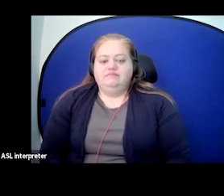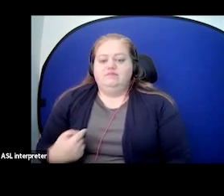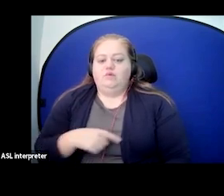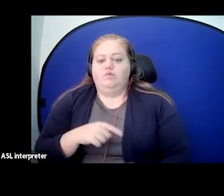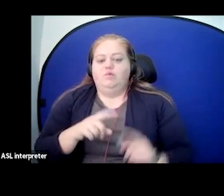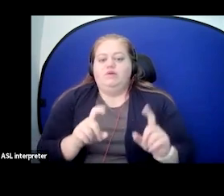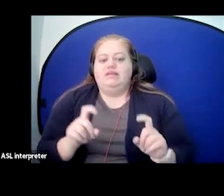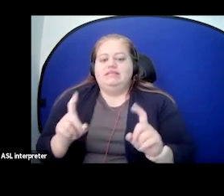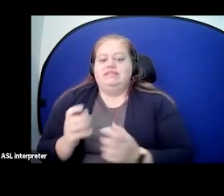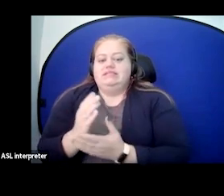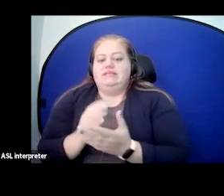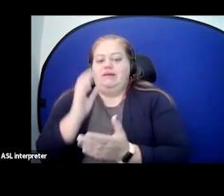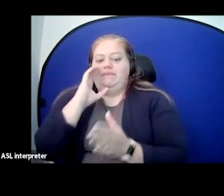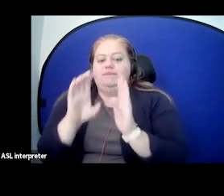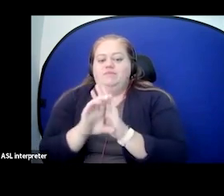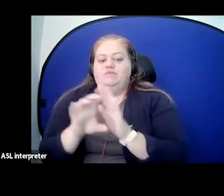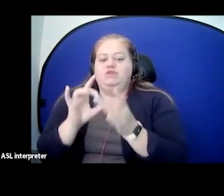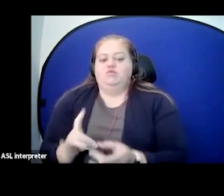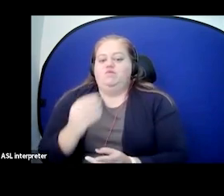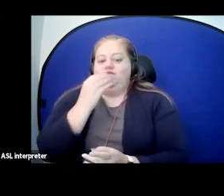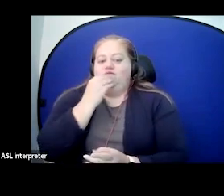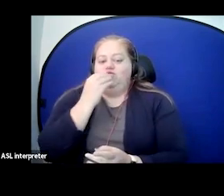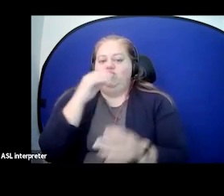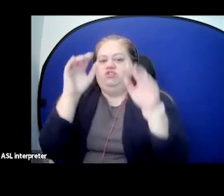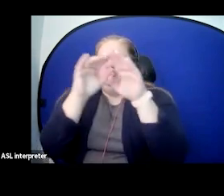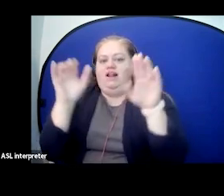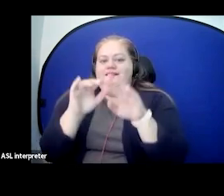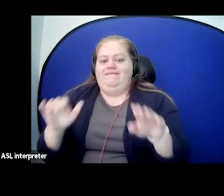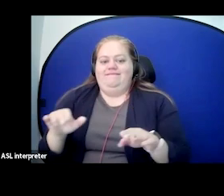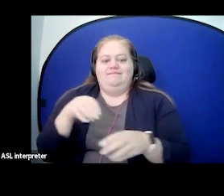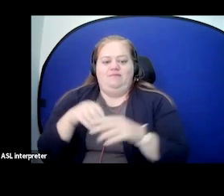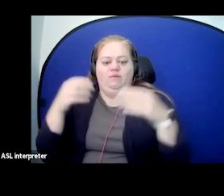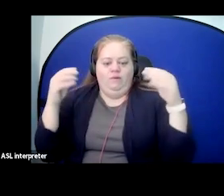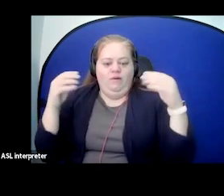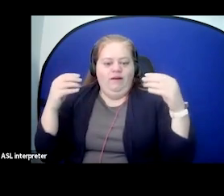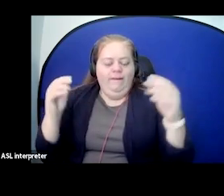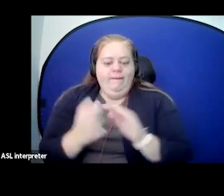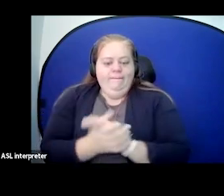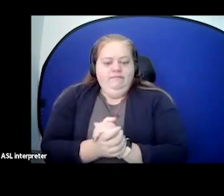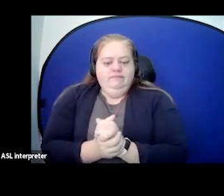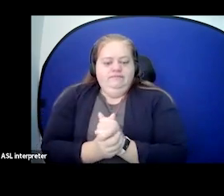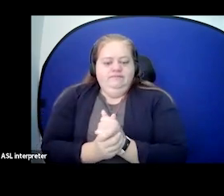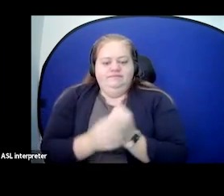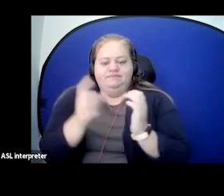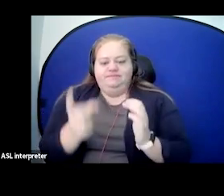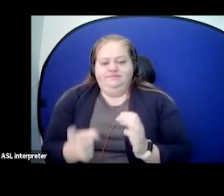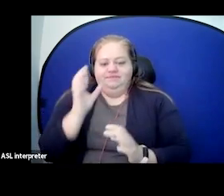about grocery shelf stores. And in this image, we can imagine